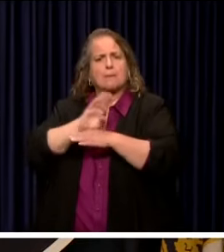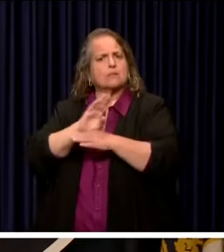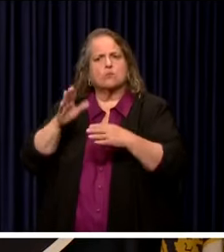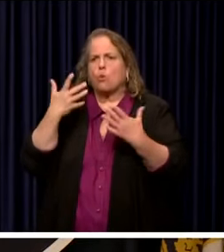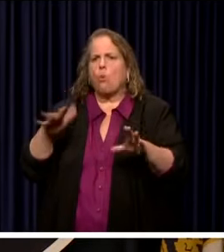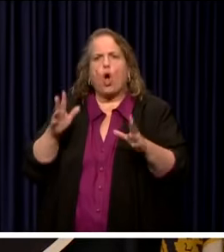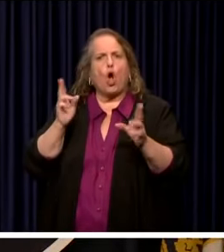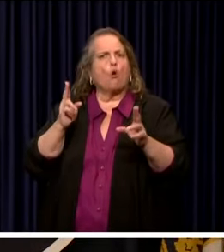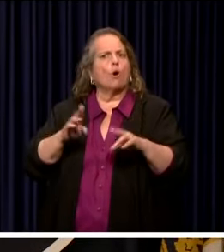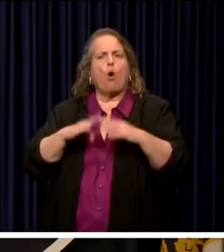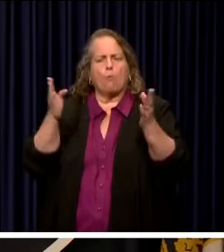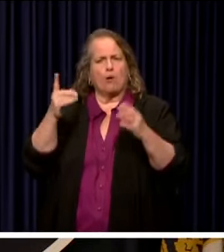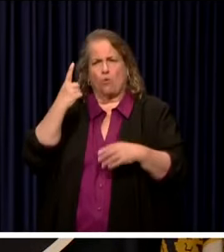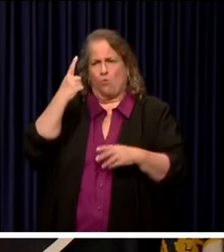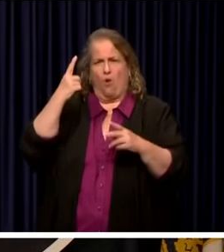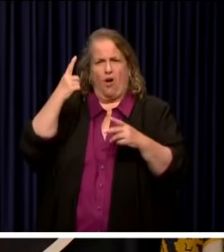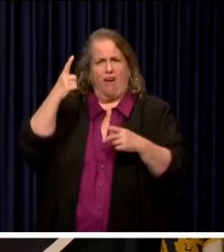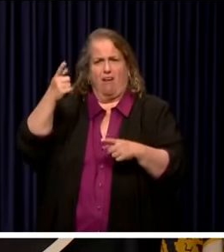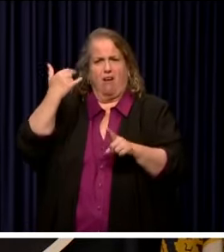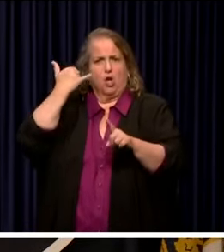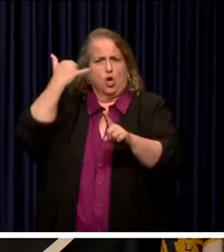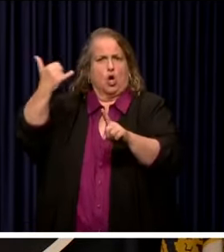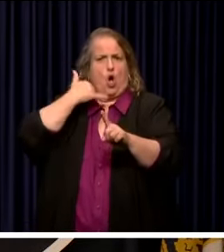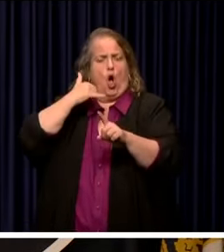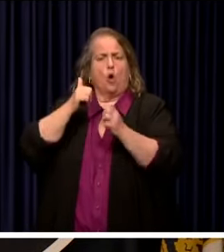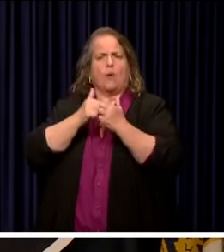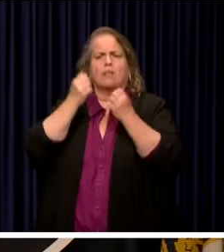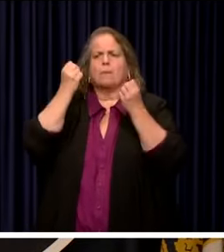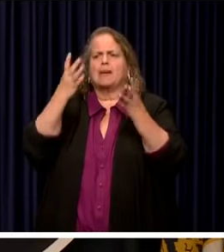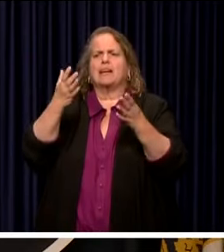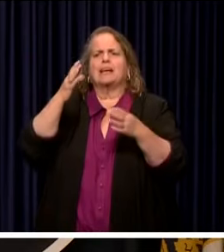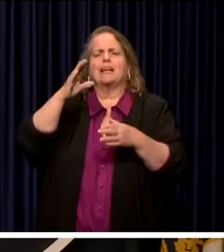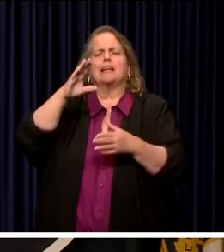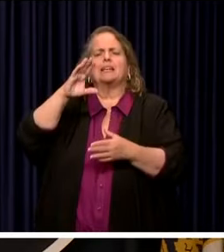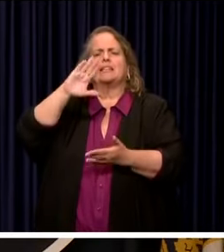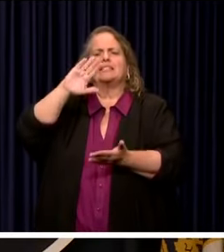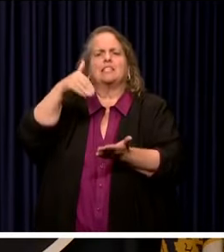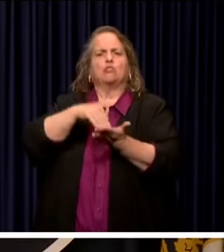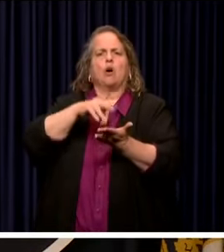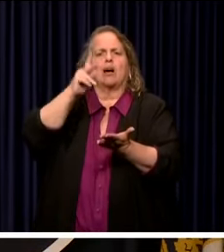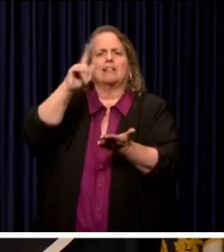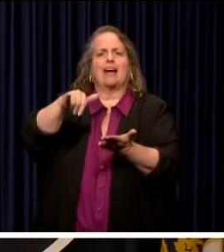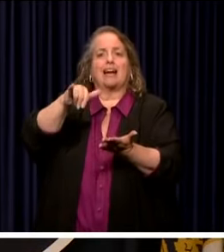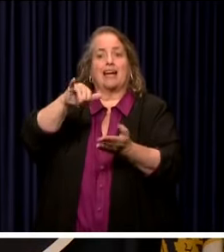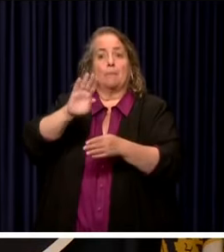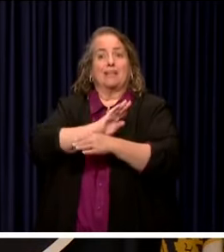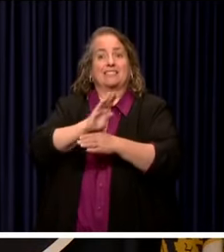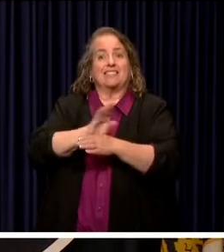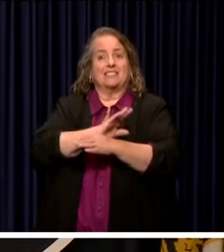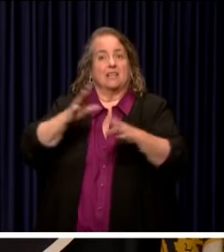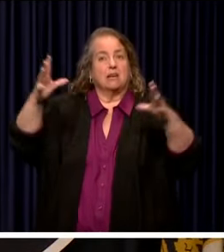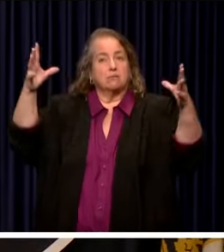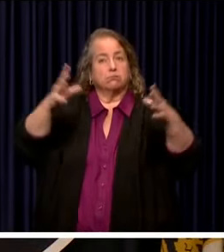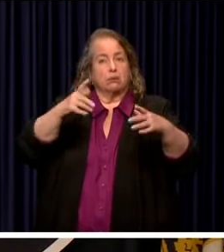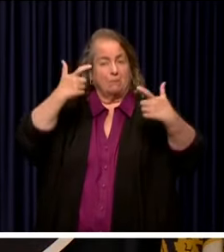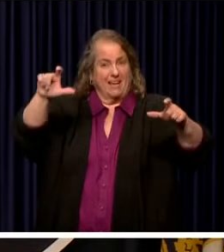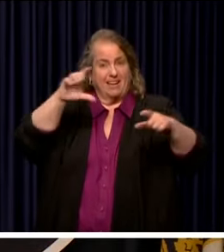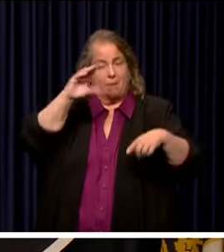TO BE MADE UP OF MY CHIEF OF STAFF LA TASHA BUCKNER, JIM GRAY